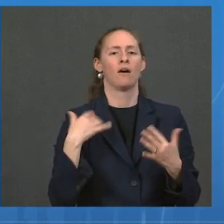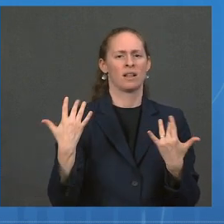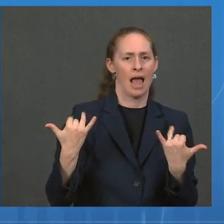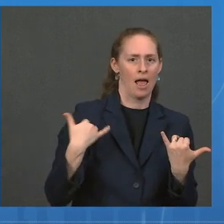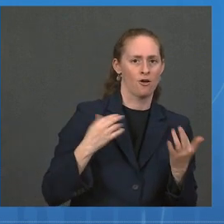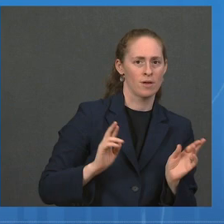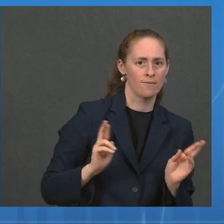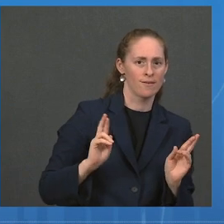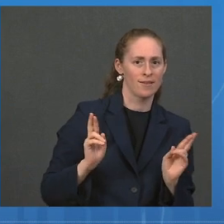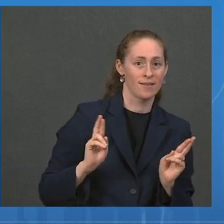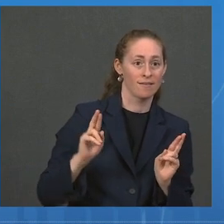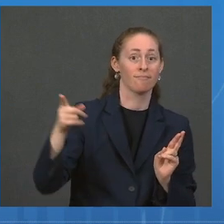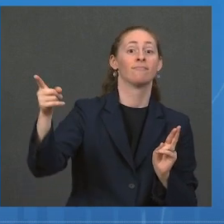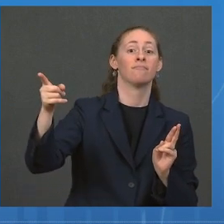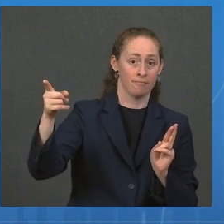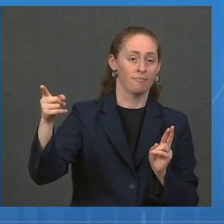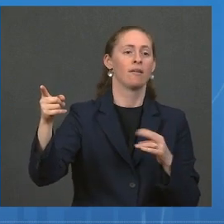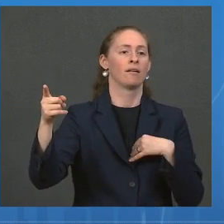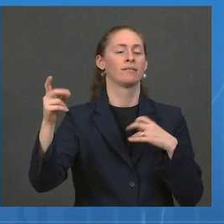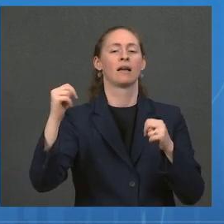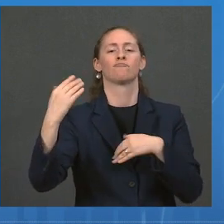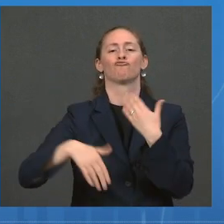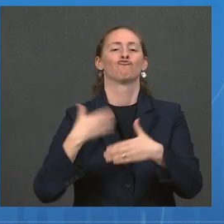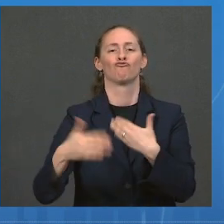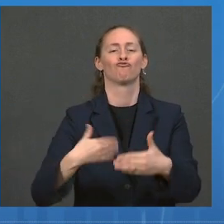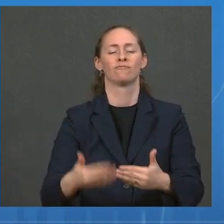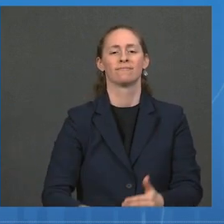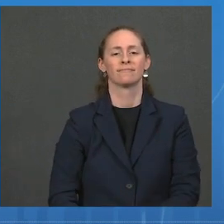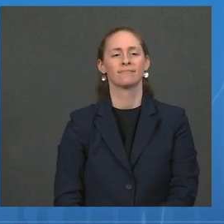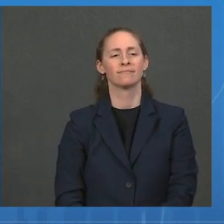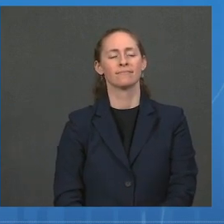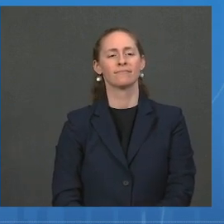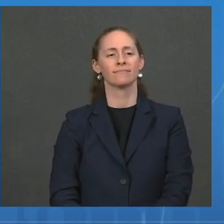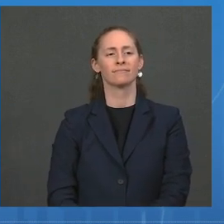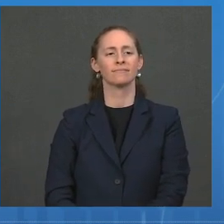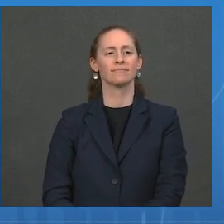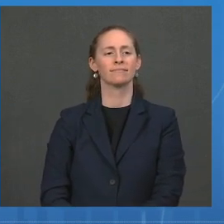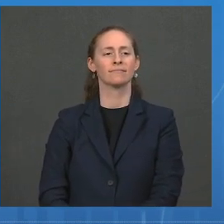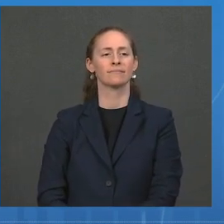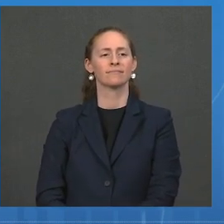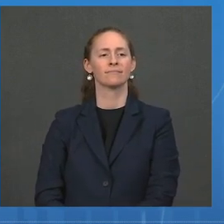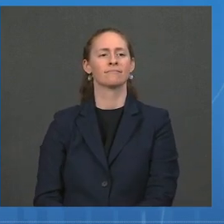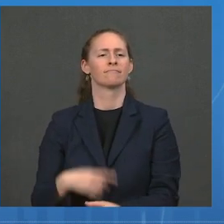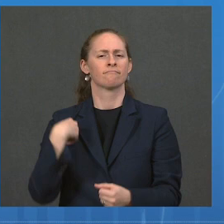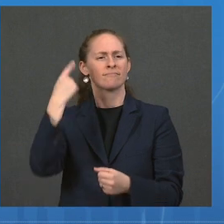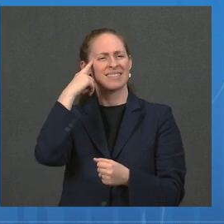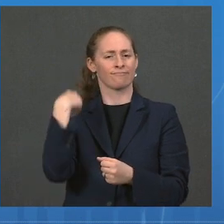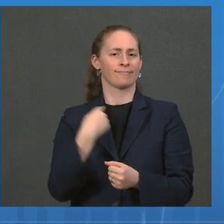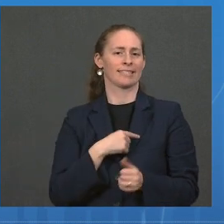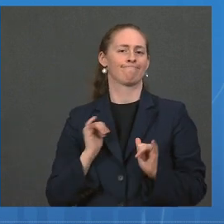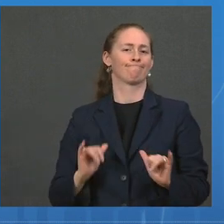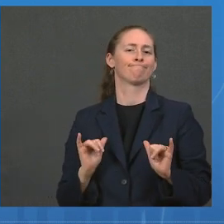and the decision making to the CDC and the FDA. And I think we learned that lesson, as I said earlier, from the prior administration,